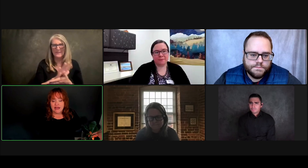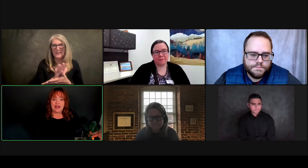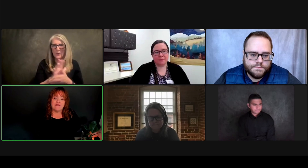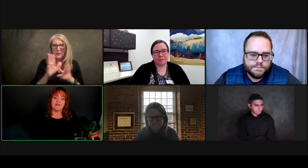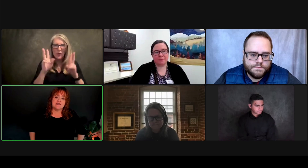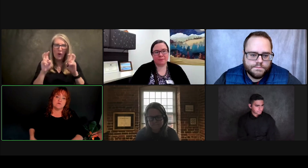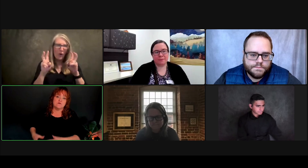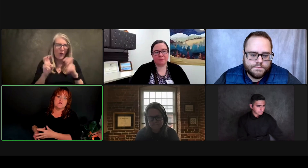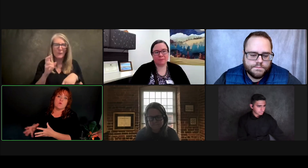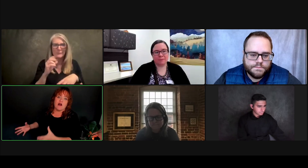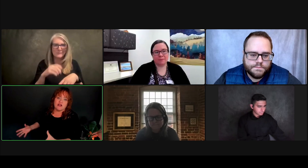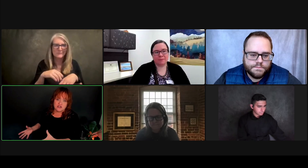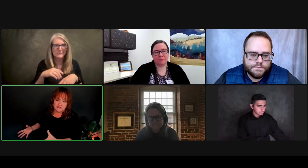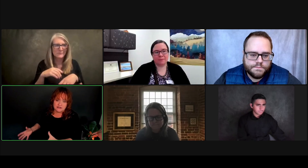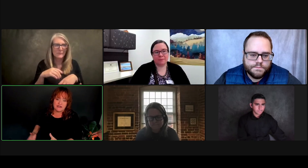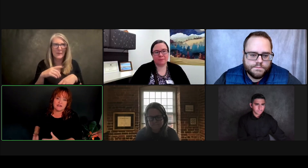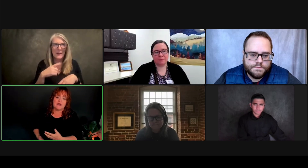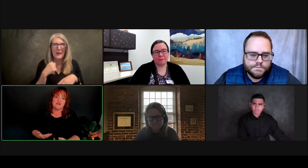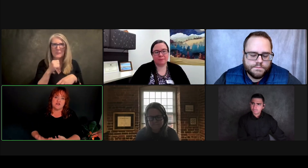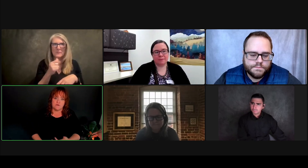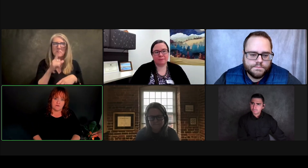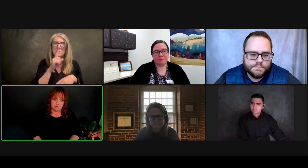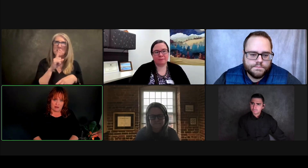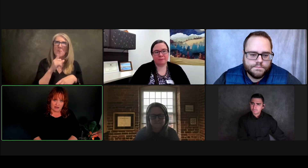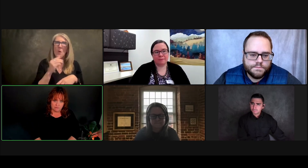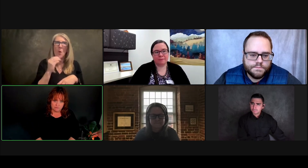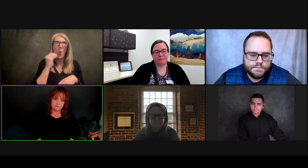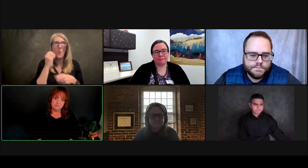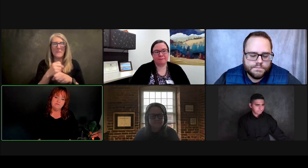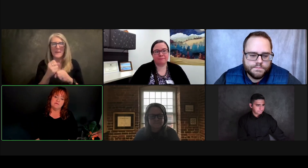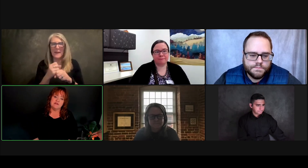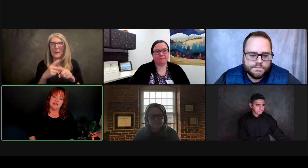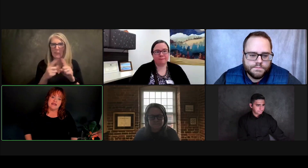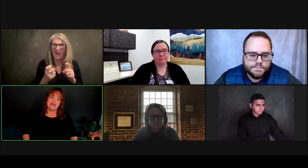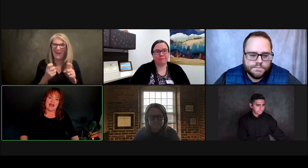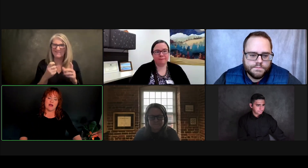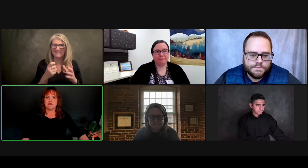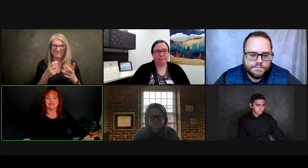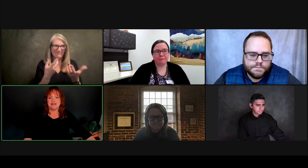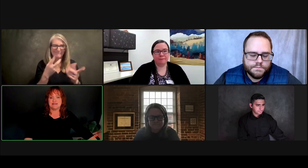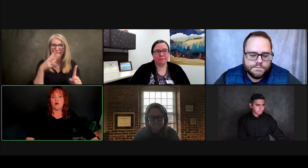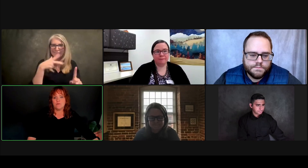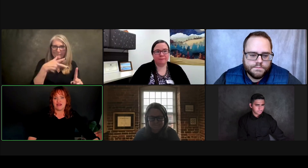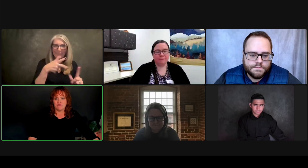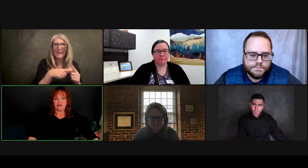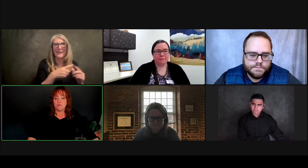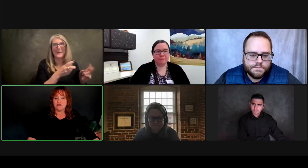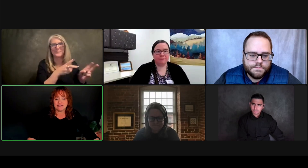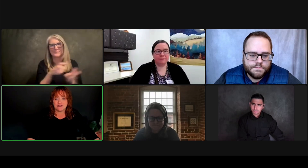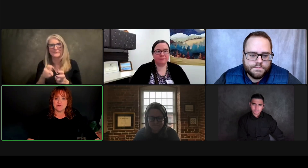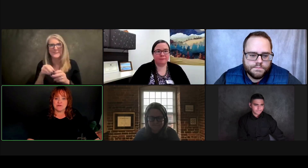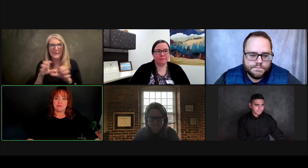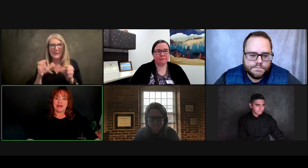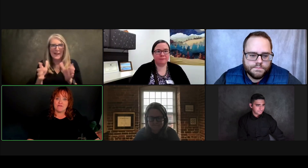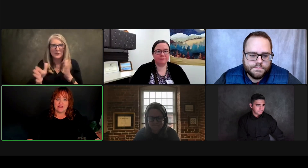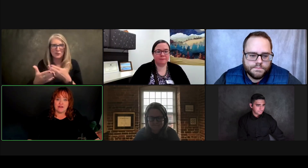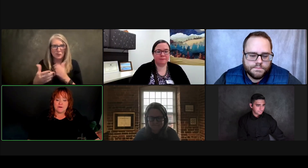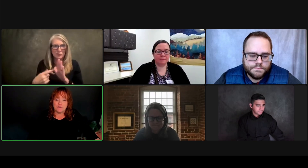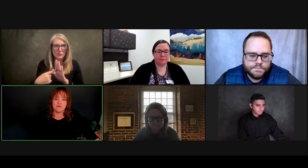And then the students watch it and give each other feedback. I wouldn't say it's a homemade video. But it's a student-made video that